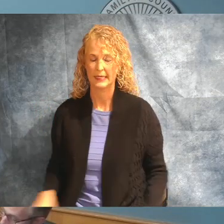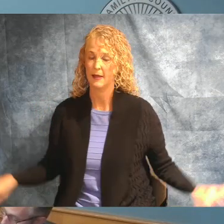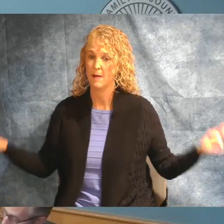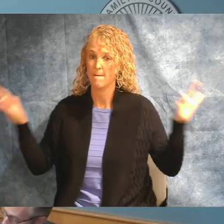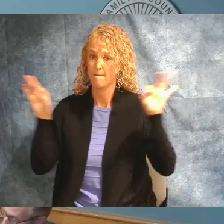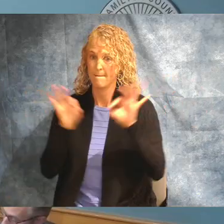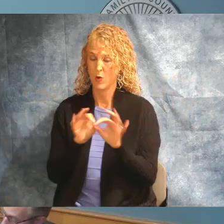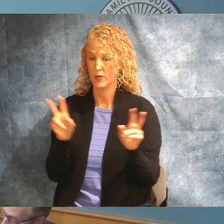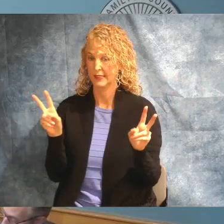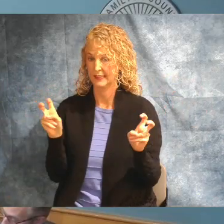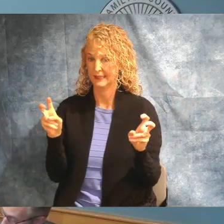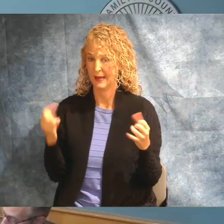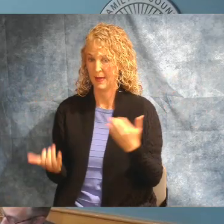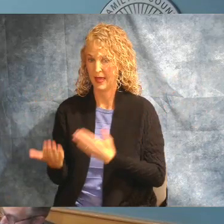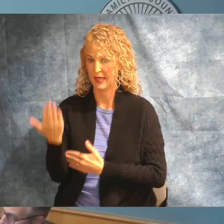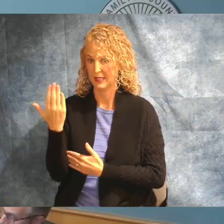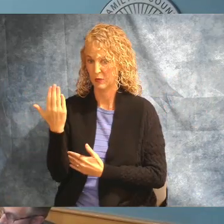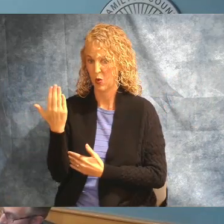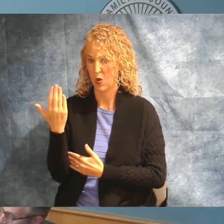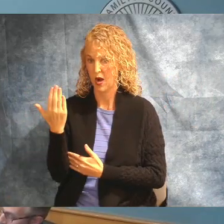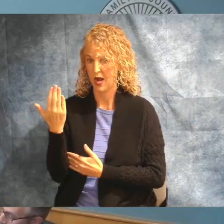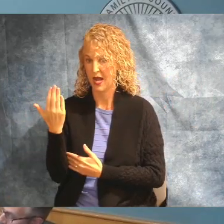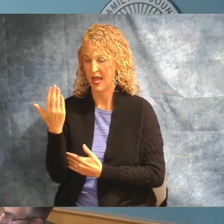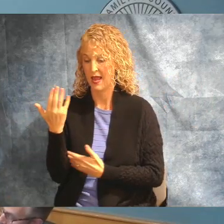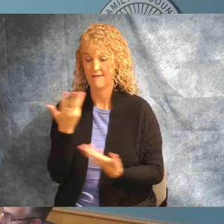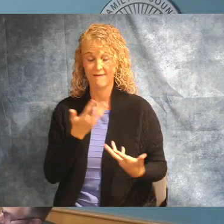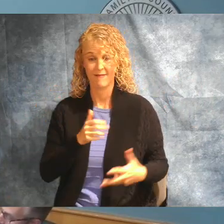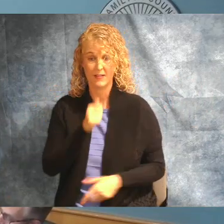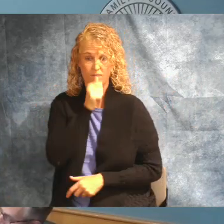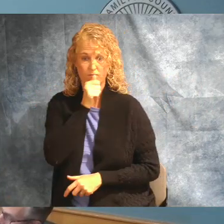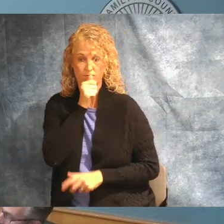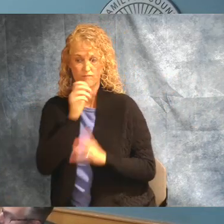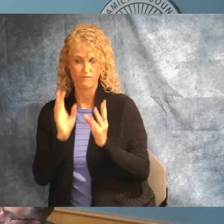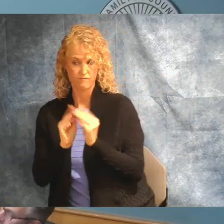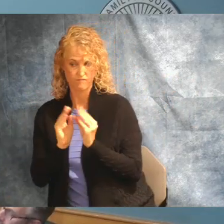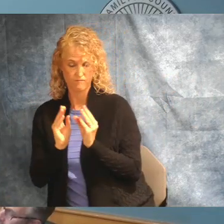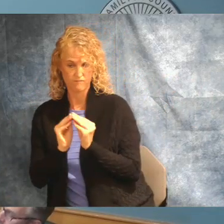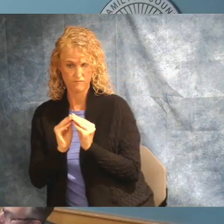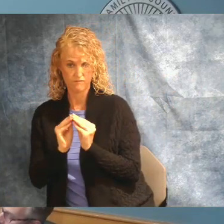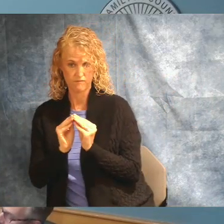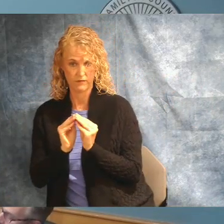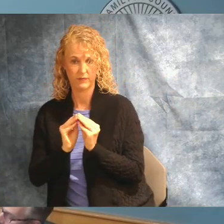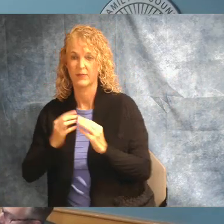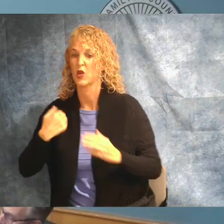item on our agenda and then we have executive session right after that. So we're going to go on